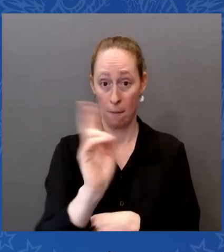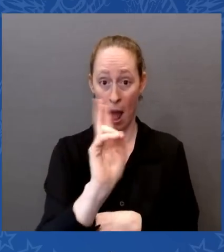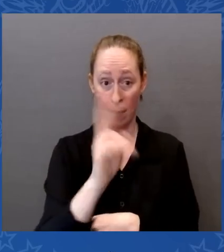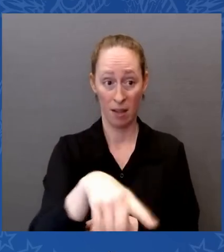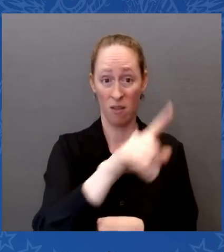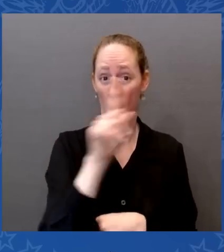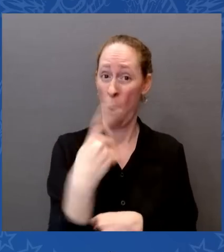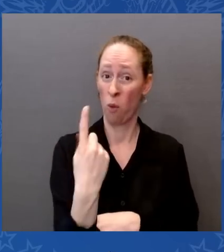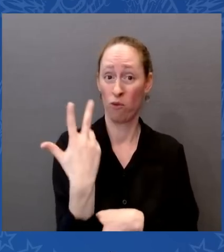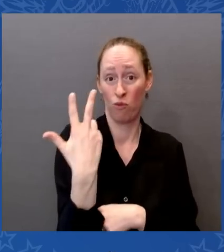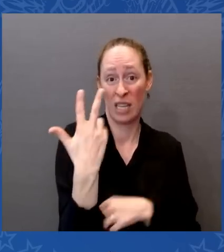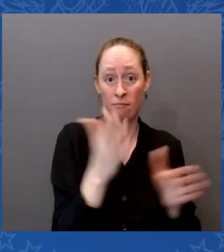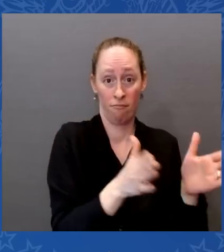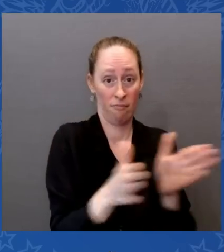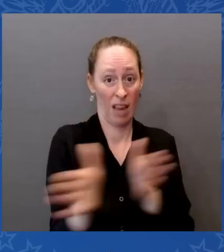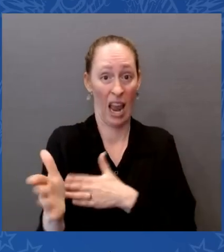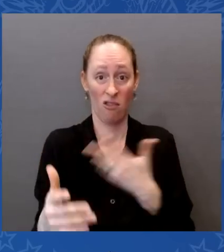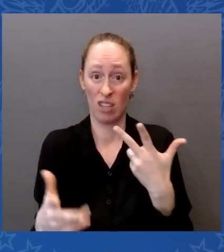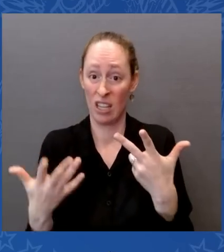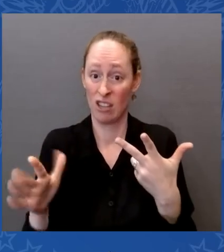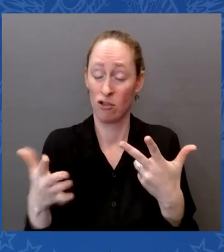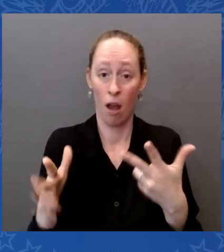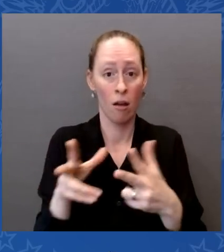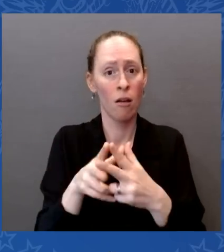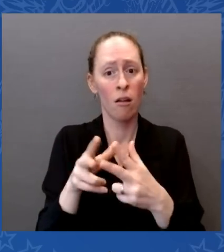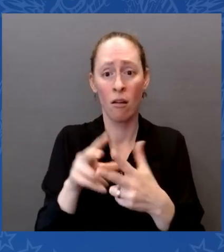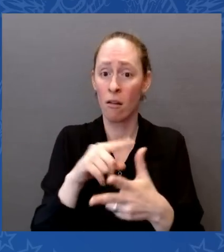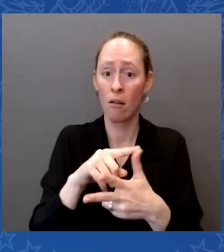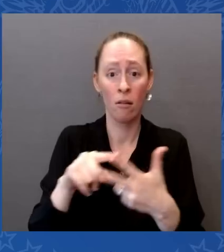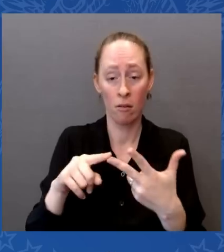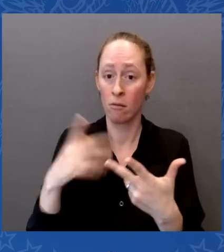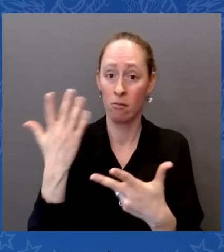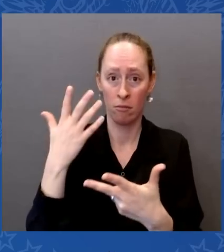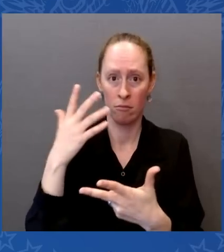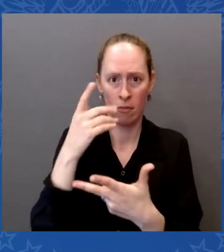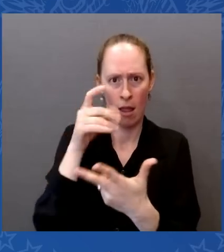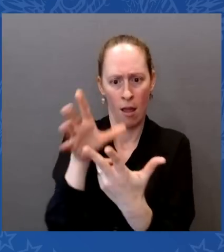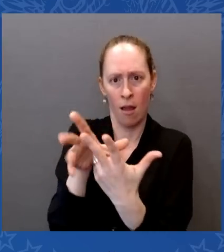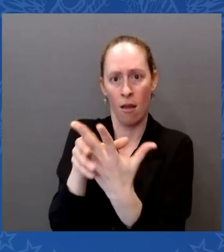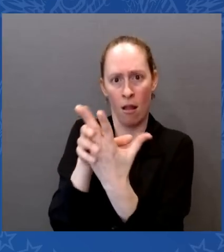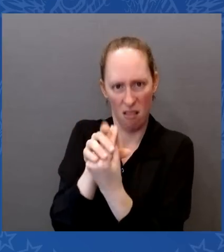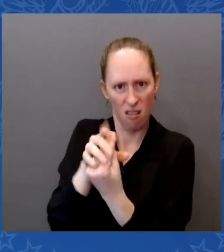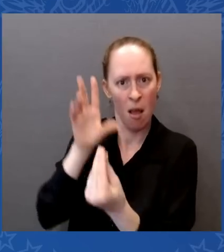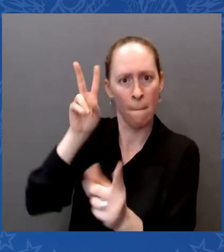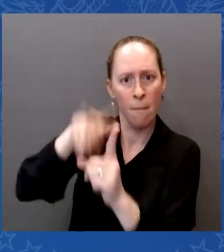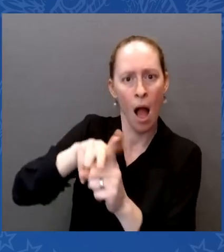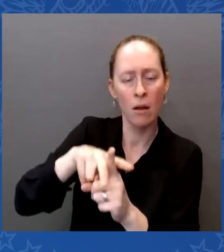Three plans. And they're not going to stop there. They're going to do Big Pharma's bidding to repeal my plan